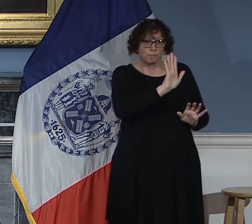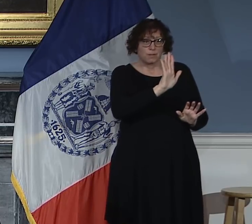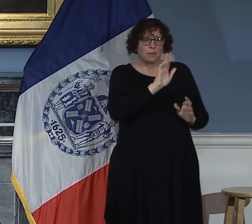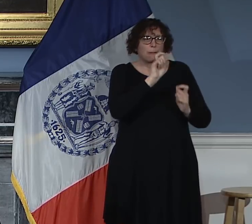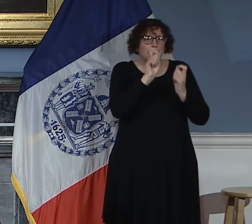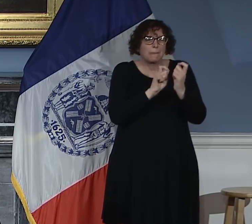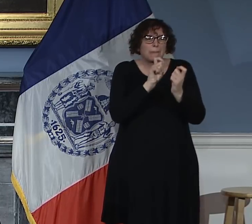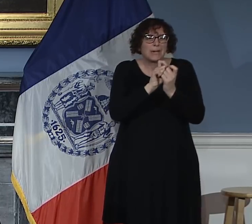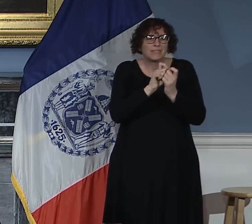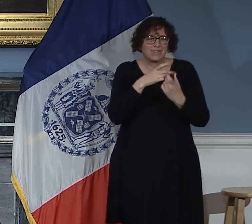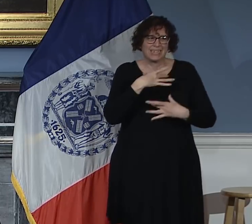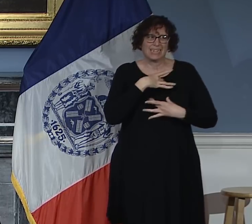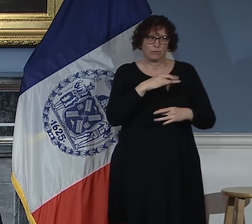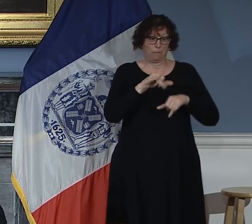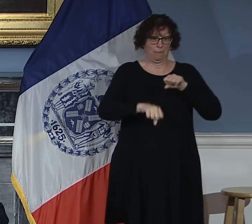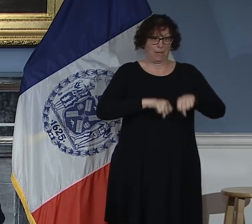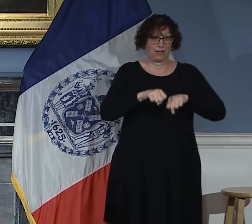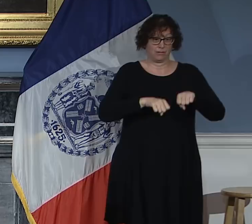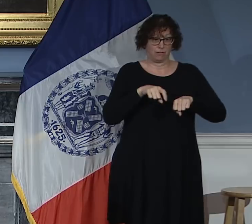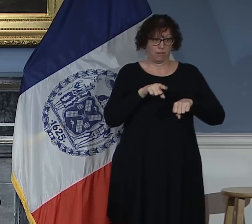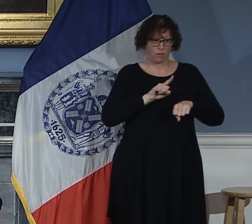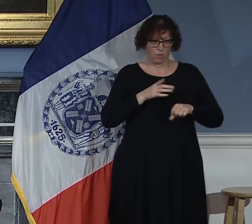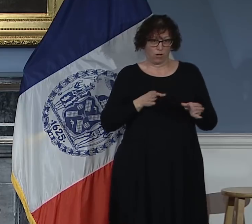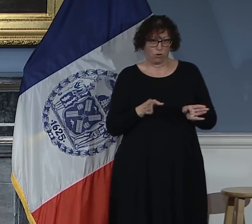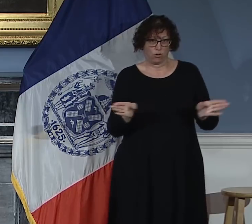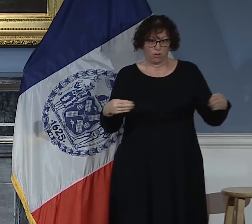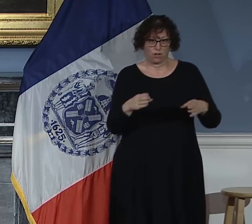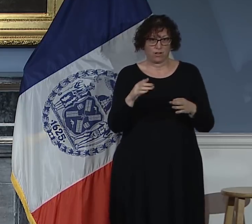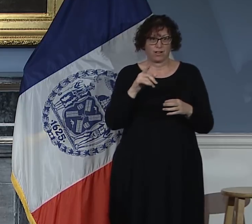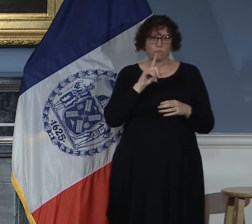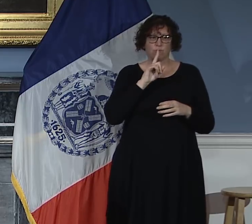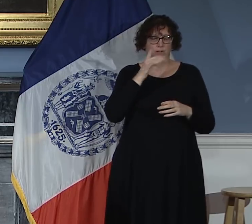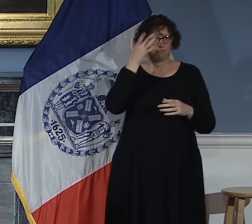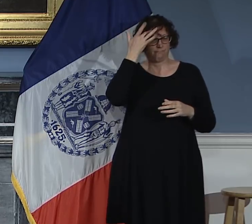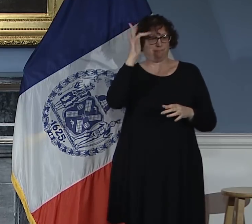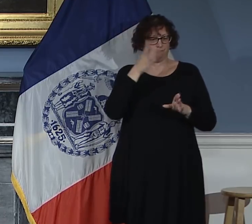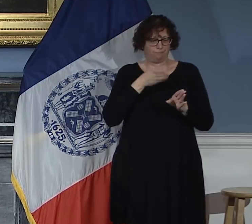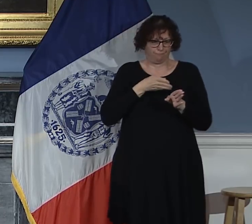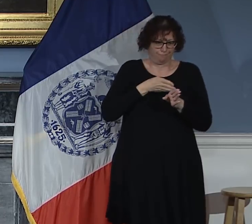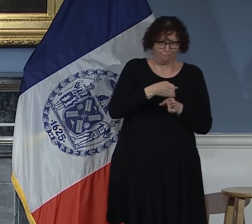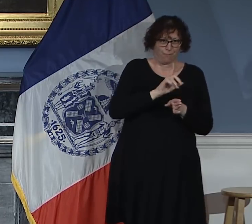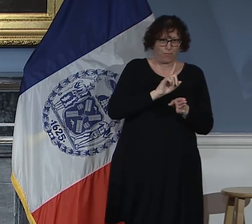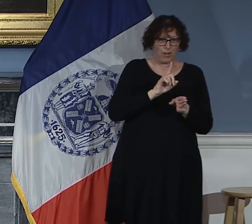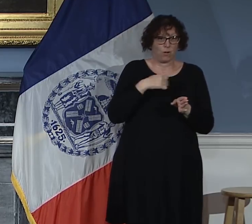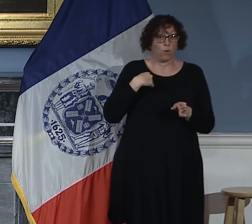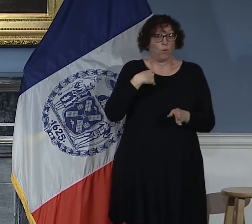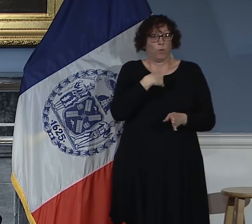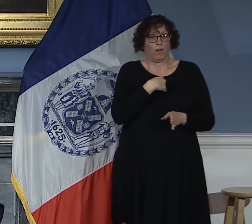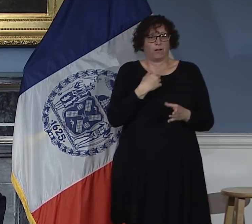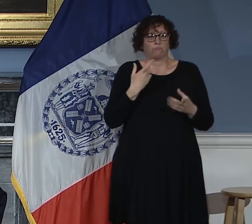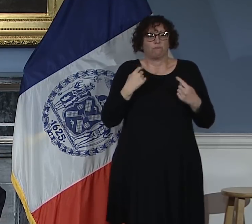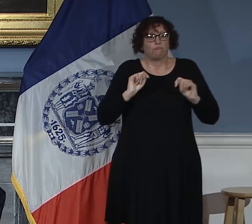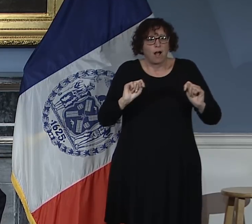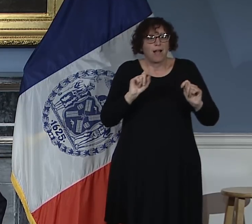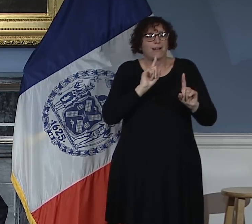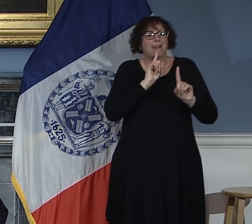TRYI NGTODD ARE S MANY, MANY ISSUES SIMULTANEOUSLY. THE FIRST I HEARD WAS FROM THE